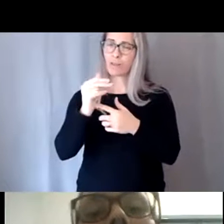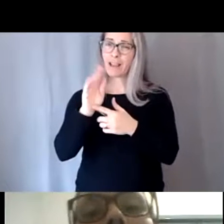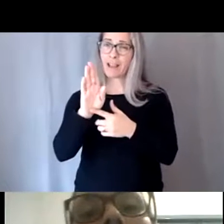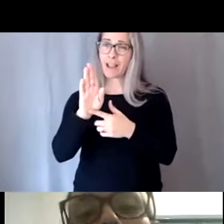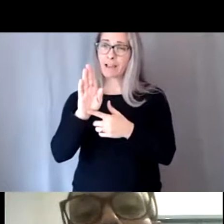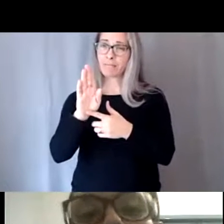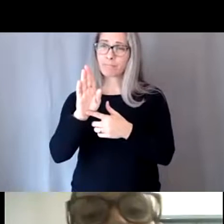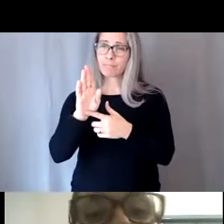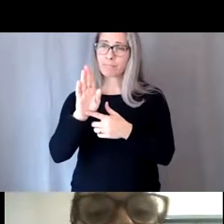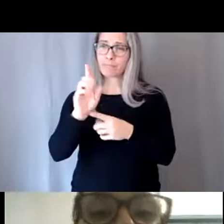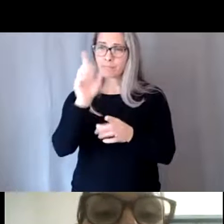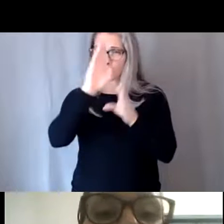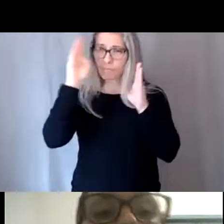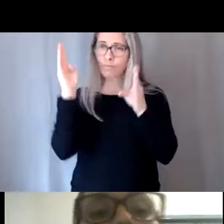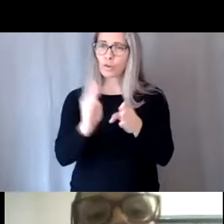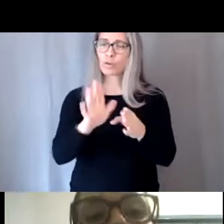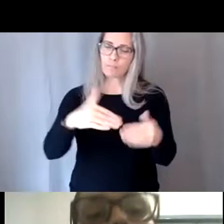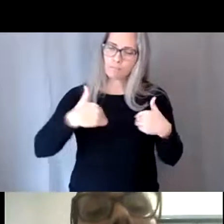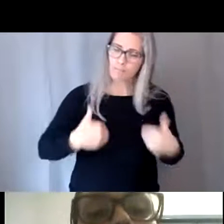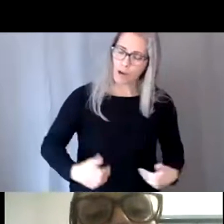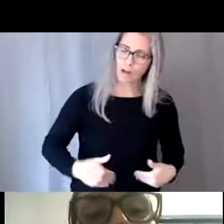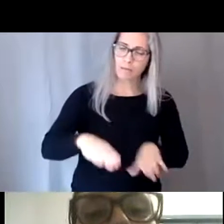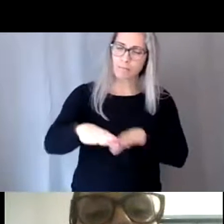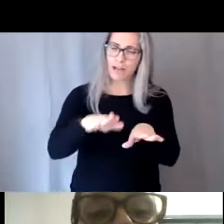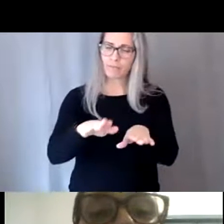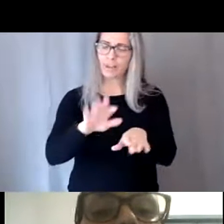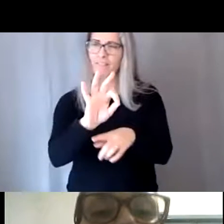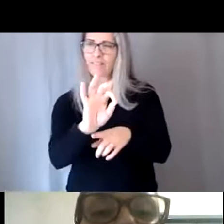behavioral corrections to something corresponding to practices